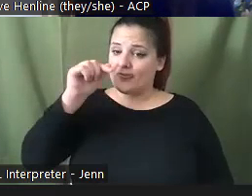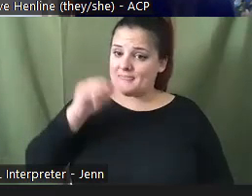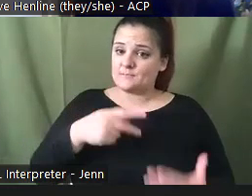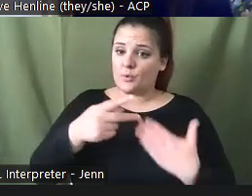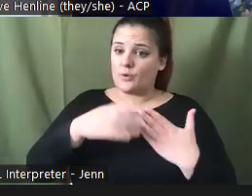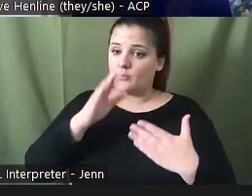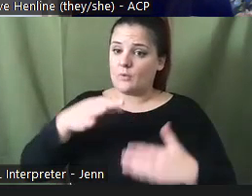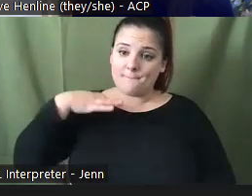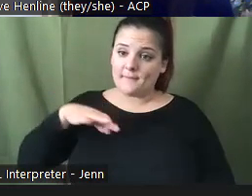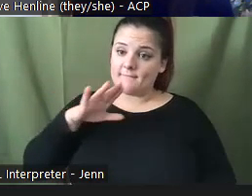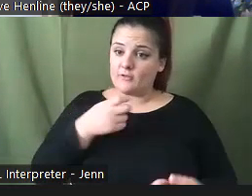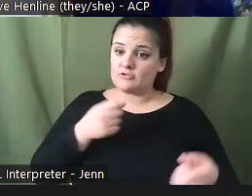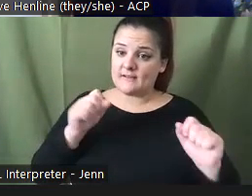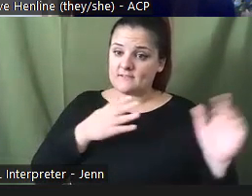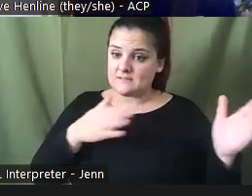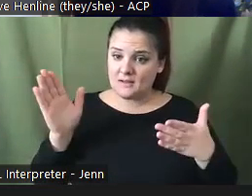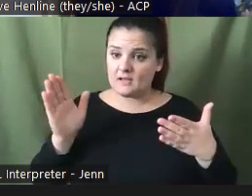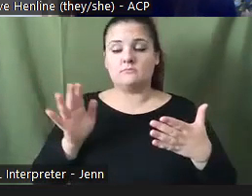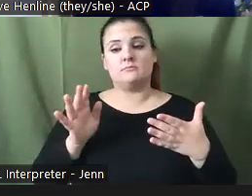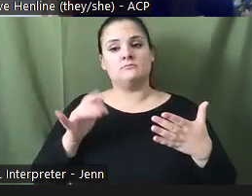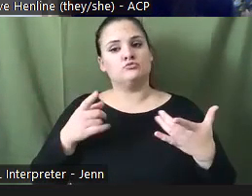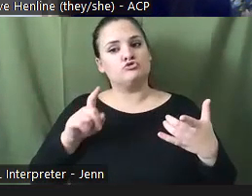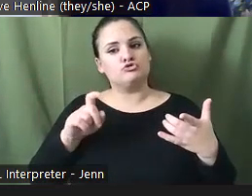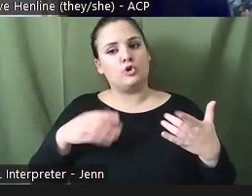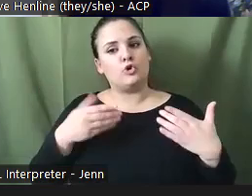think about of where your record might reflect your actual address.